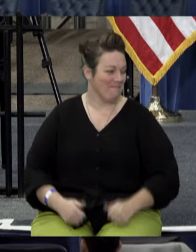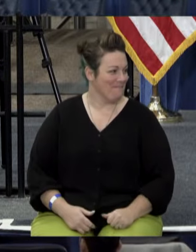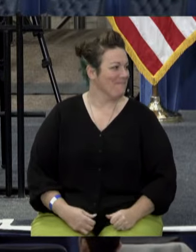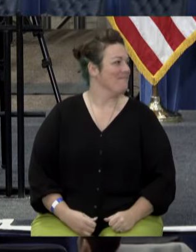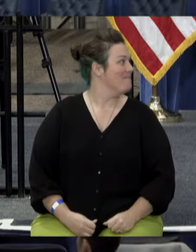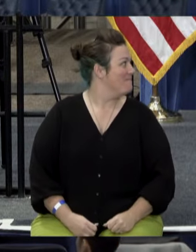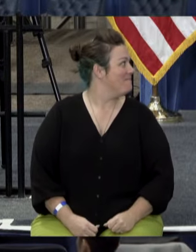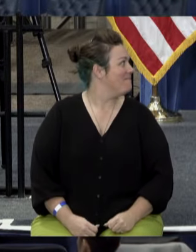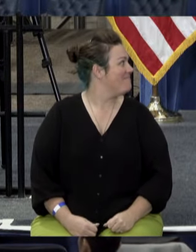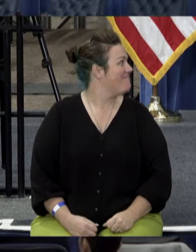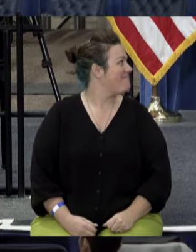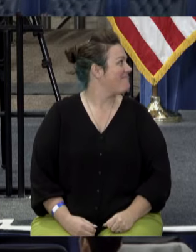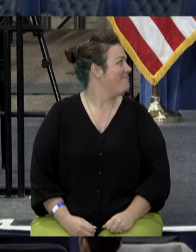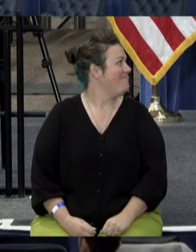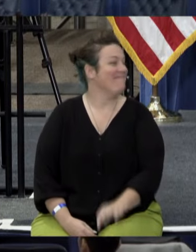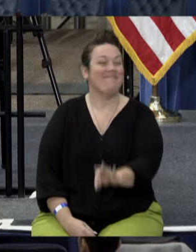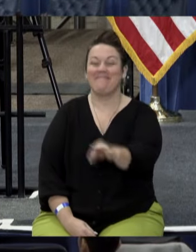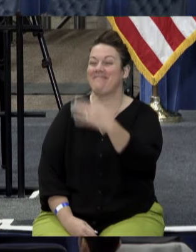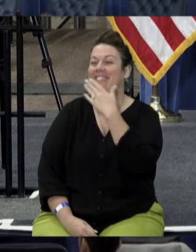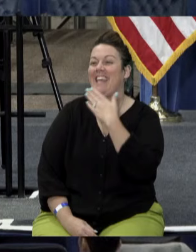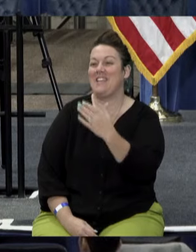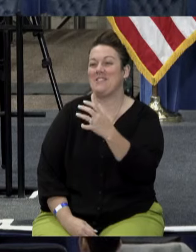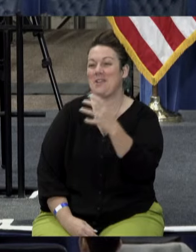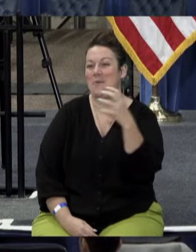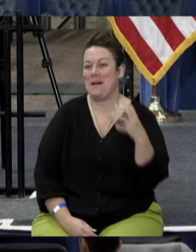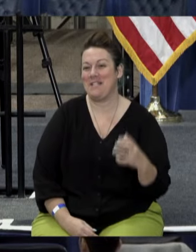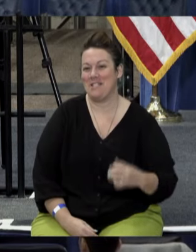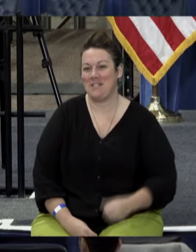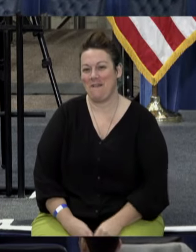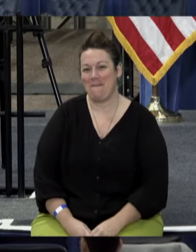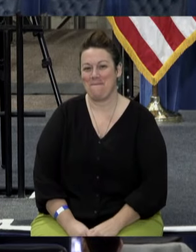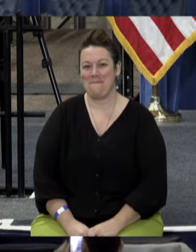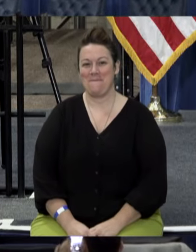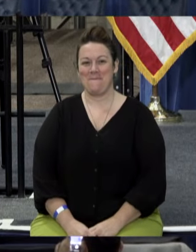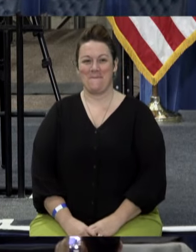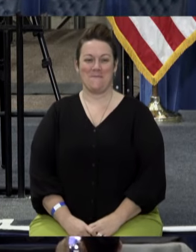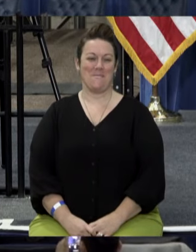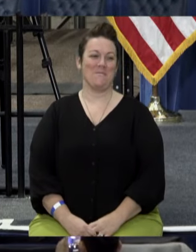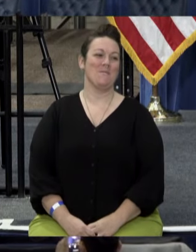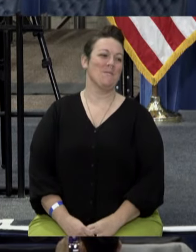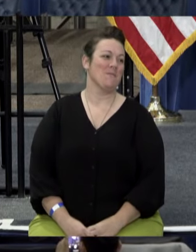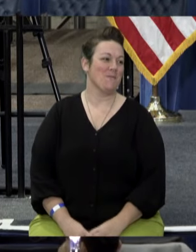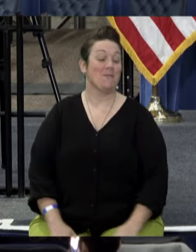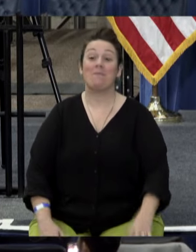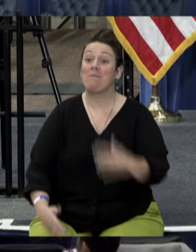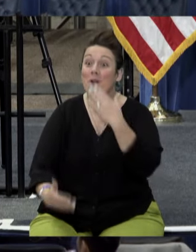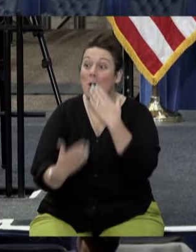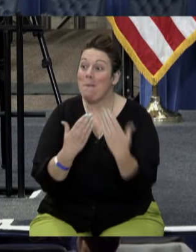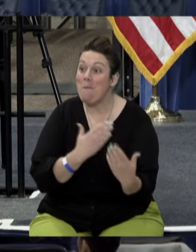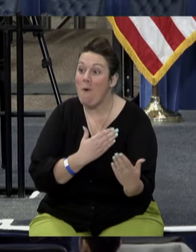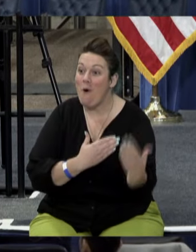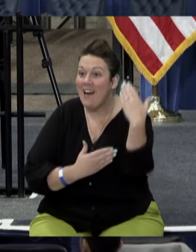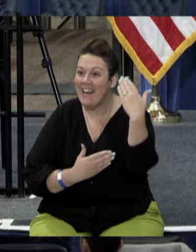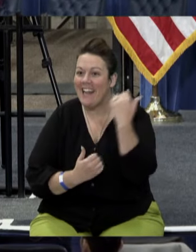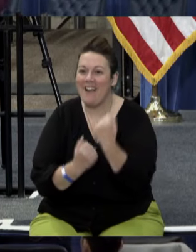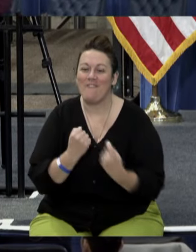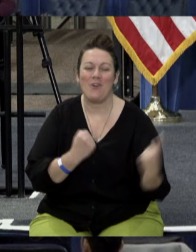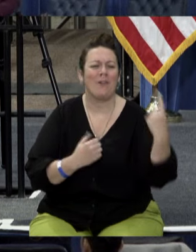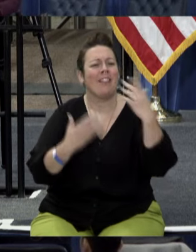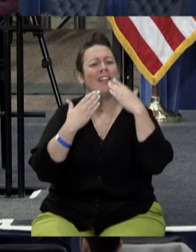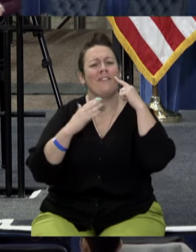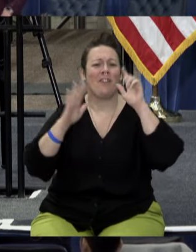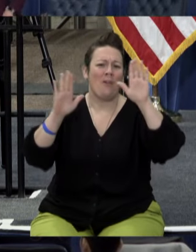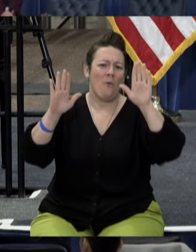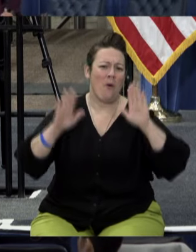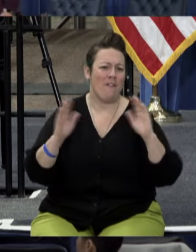Wendy Fox-Grage: Well, good morning, everyone, and thank you for that wonderful introduction.